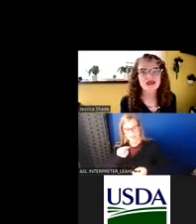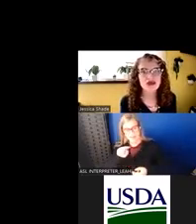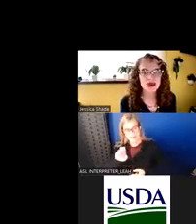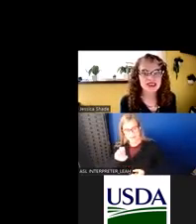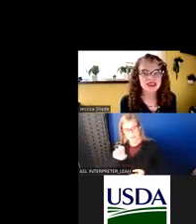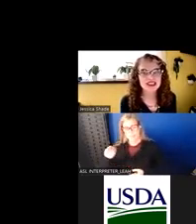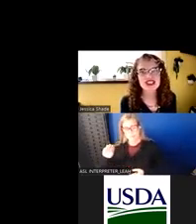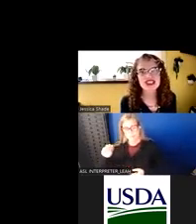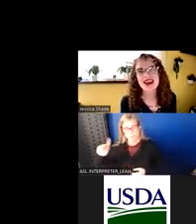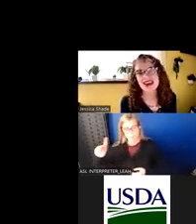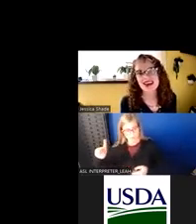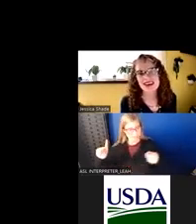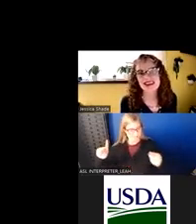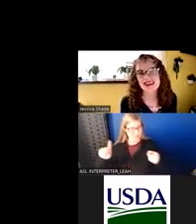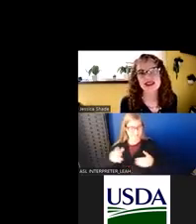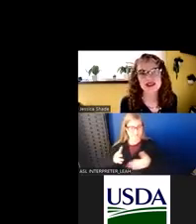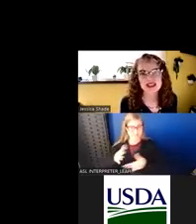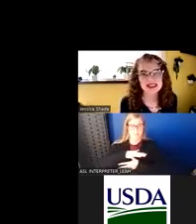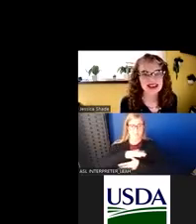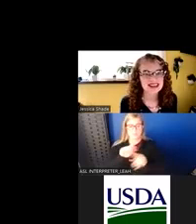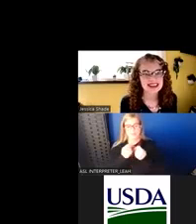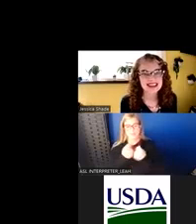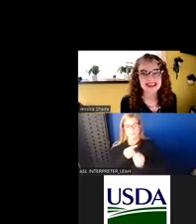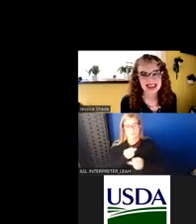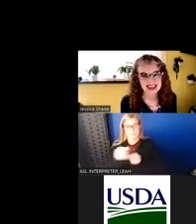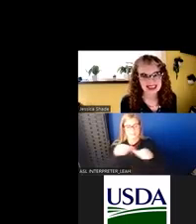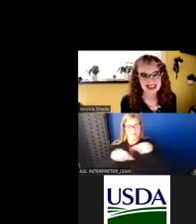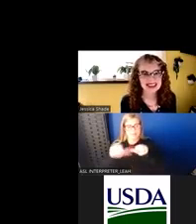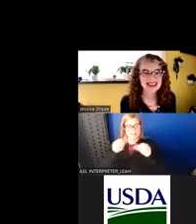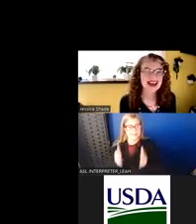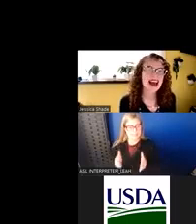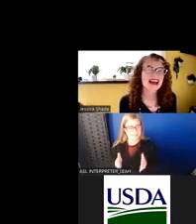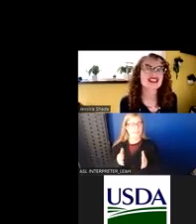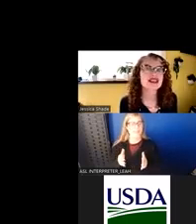for Research in the Social Sciences and she